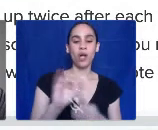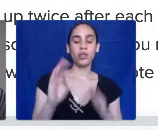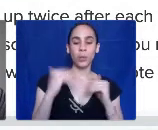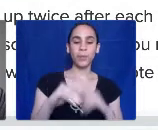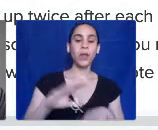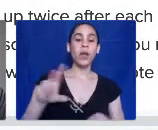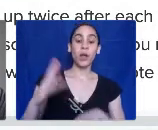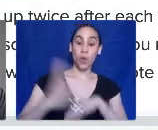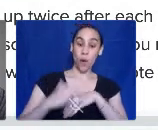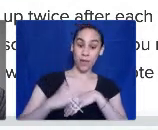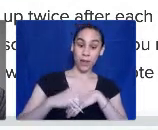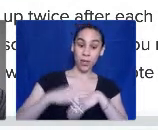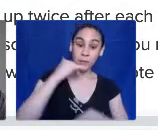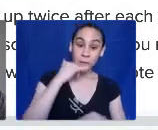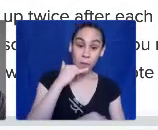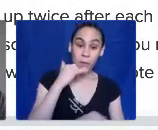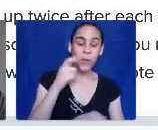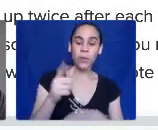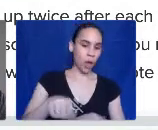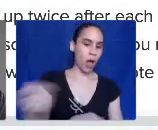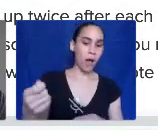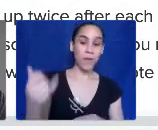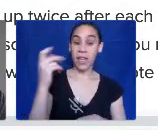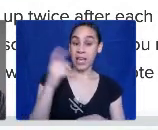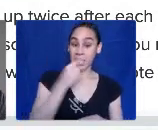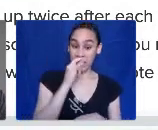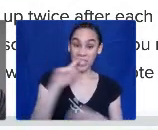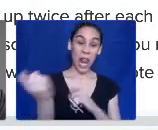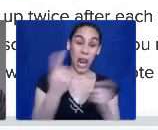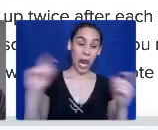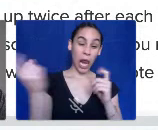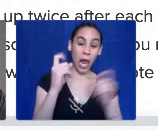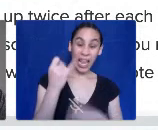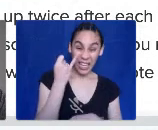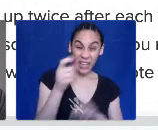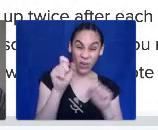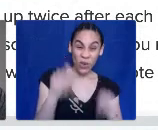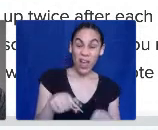ringers or phones if you have kids running around if you can find a way to get them you know whether